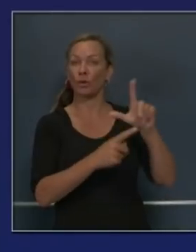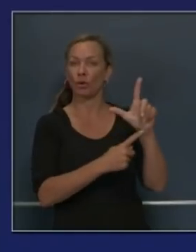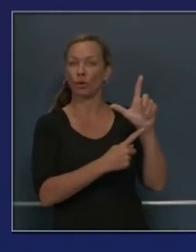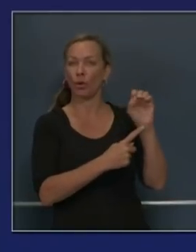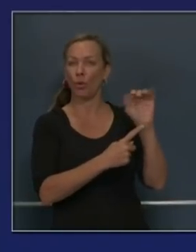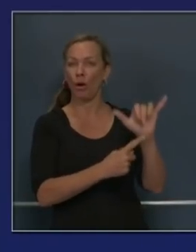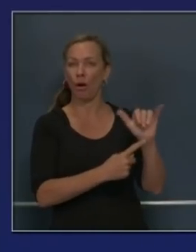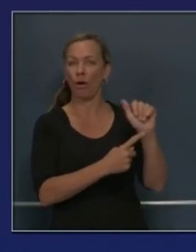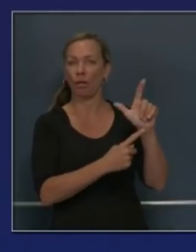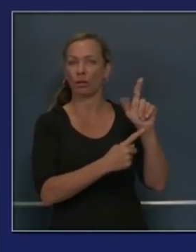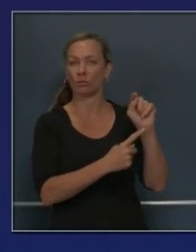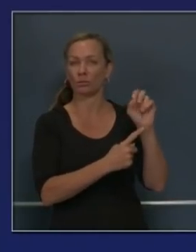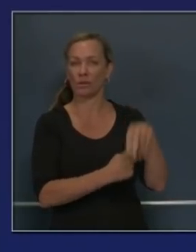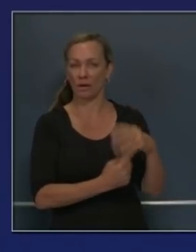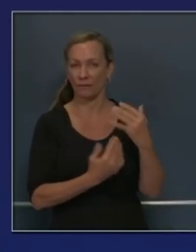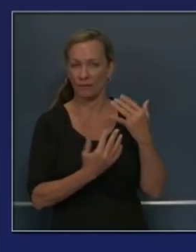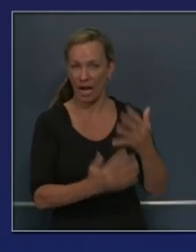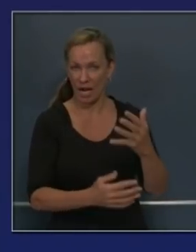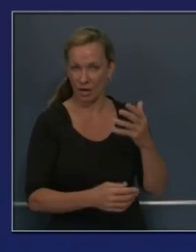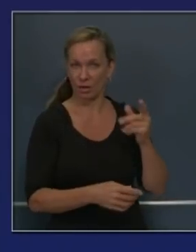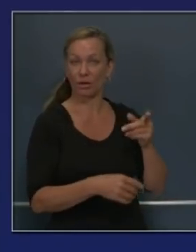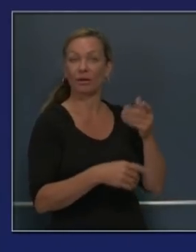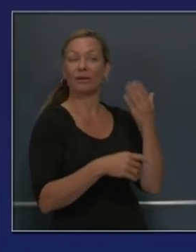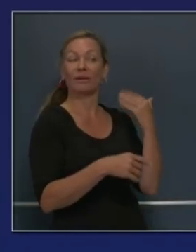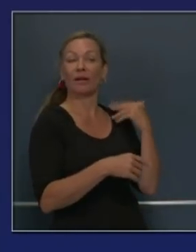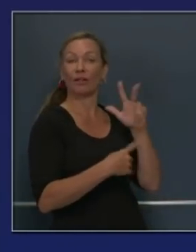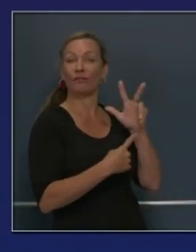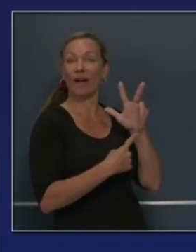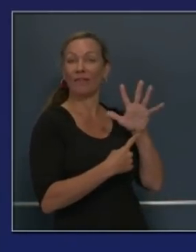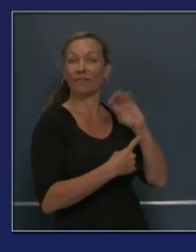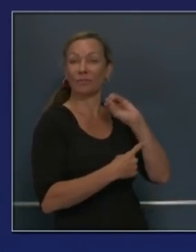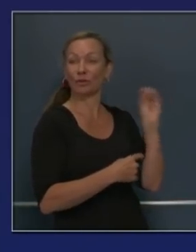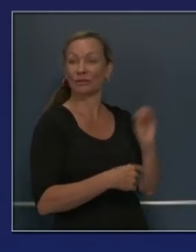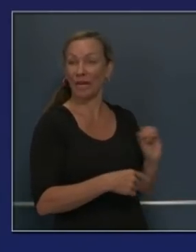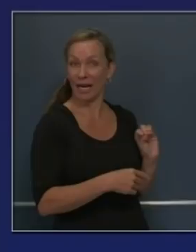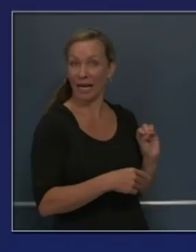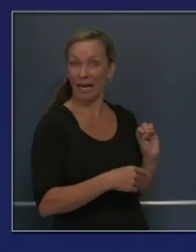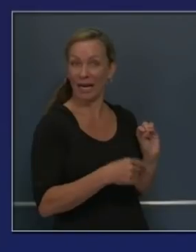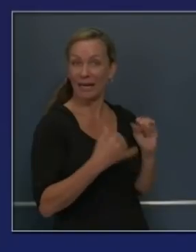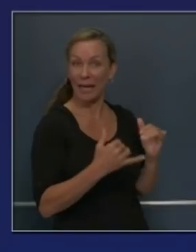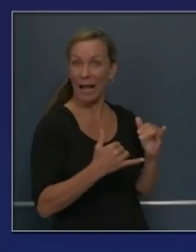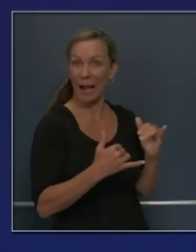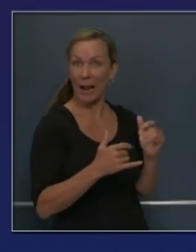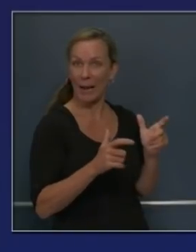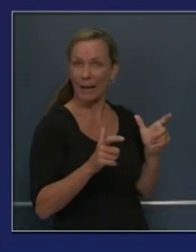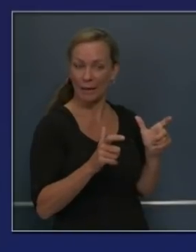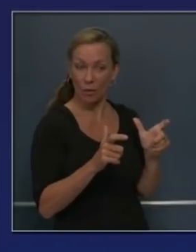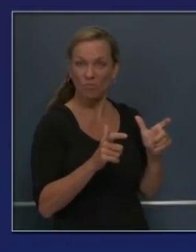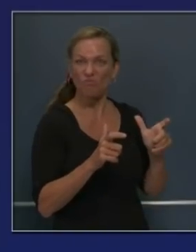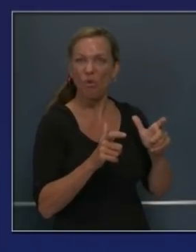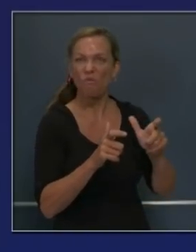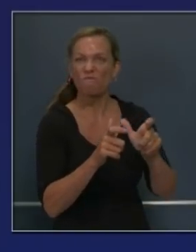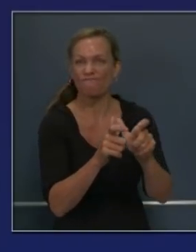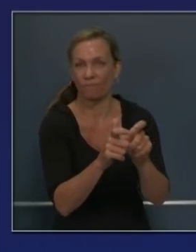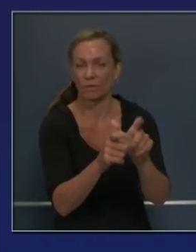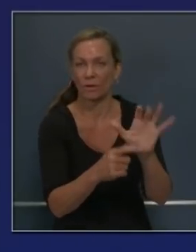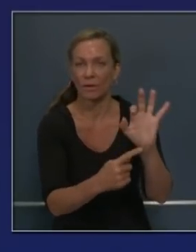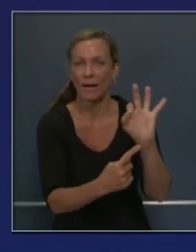FACE BUT ALSO THE CHALLENGES THAT CONTINUE TO BE FACED IN THE STATE. LAST WEEK I SHARED WITH YOU AN UPDATE OF THE LAKE OF FIRE, AUGUST 19, LAST WEDNESDAY I NOTED THAT IT WAS 38 PERCENT CONTAINED.